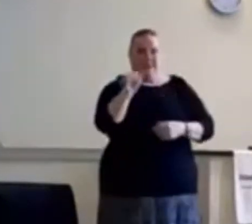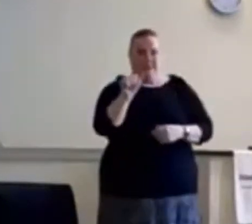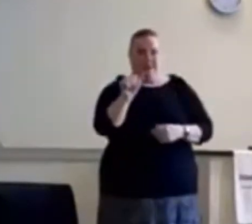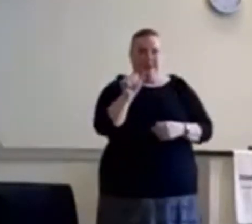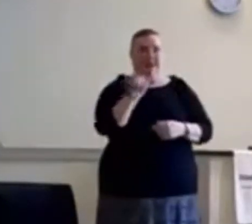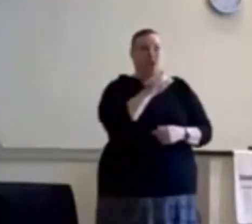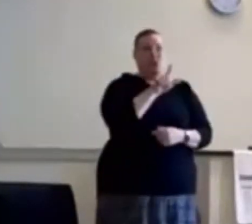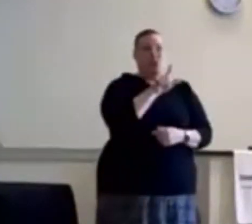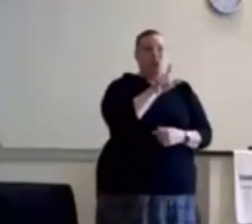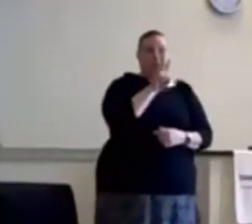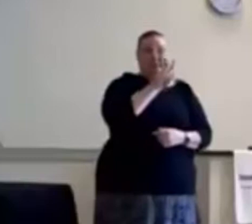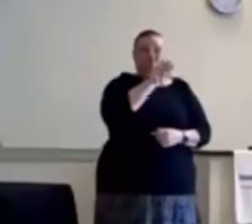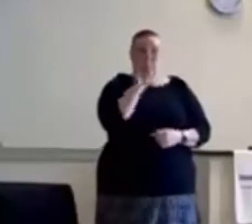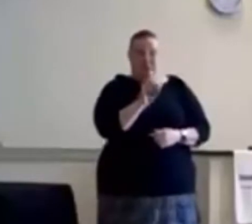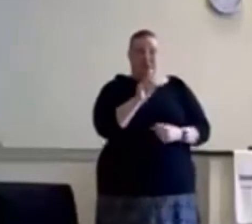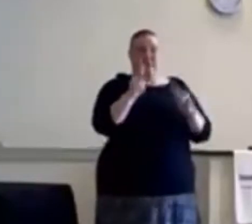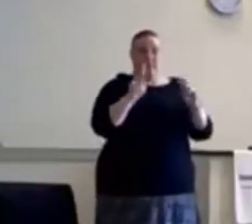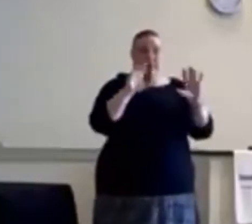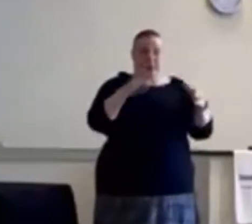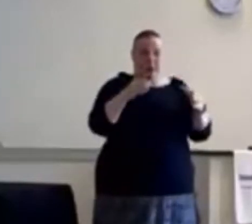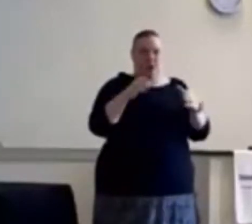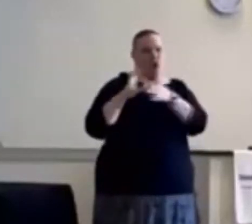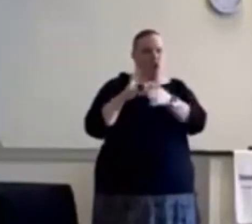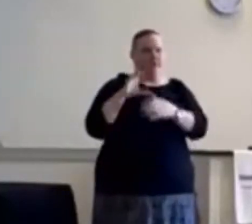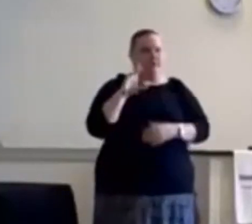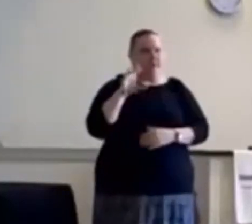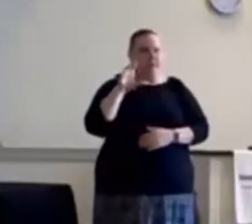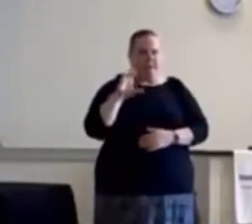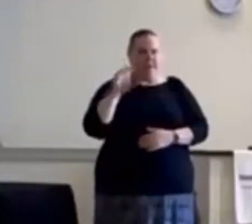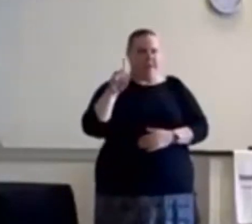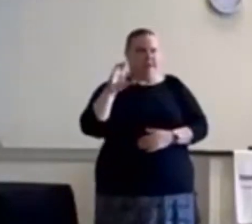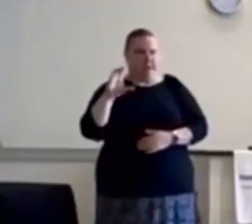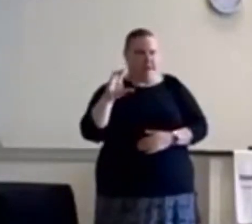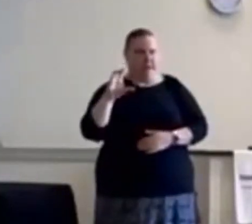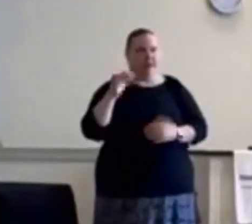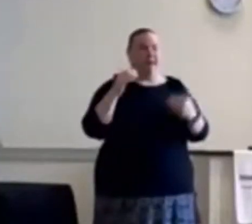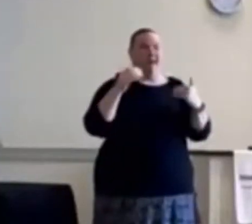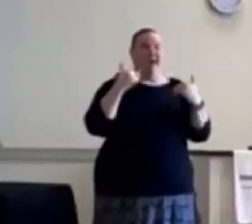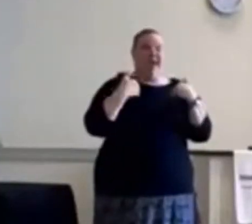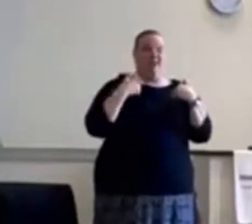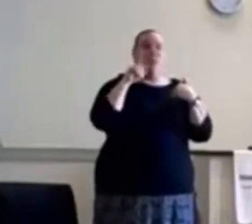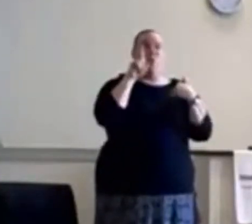population according to the CDC, and over 1 billion people with disabilities